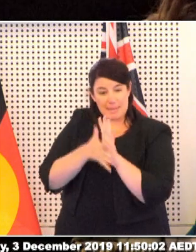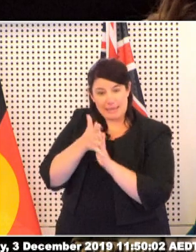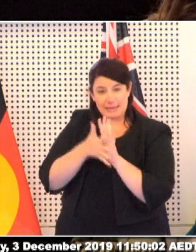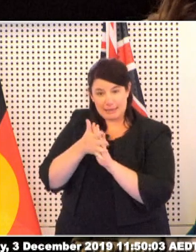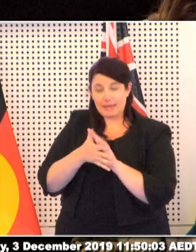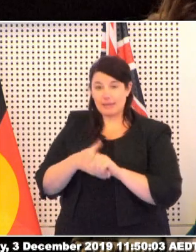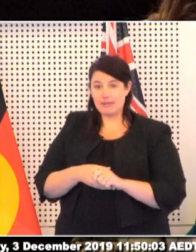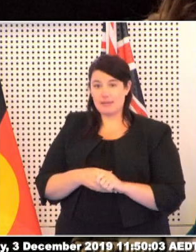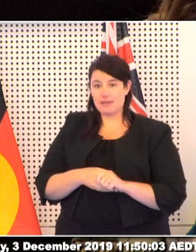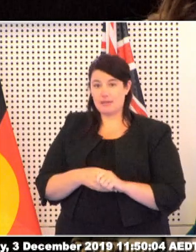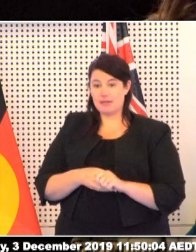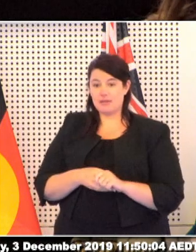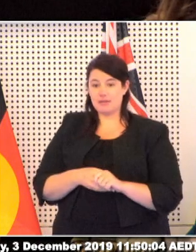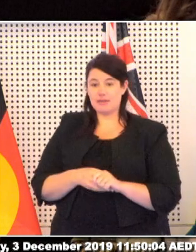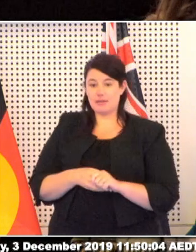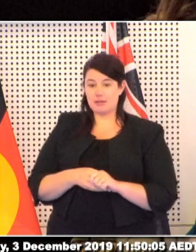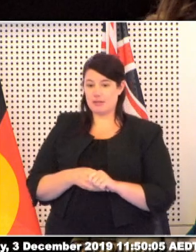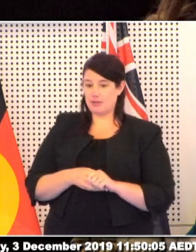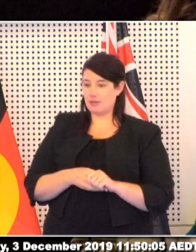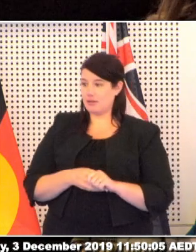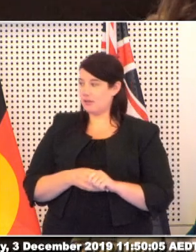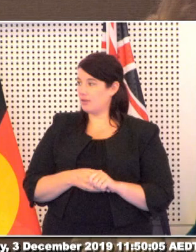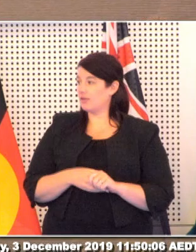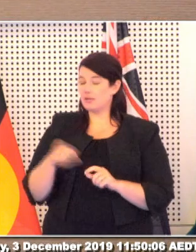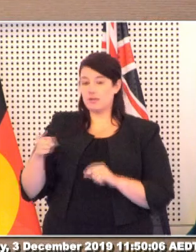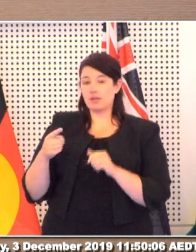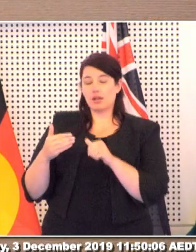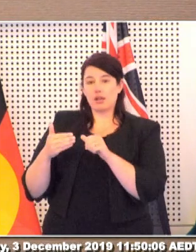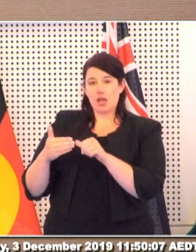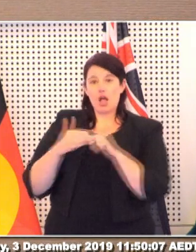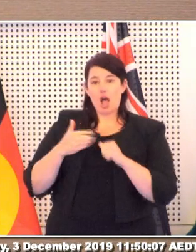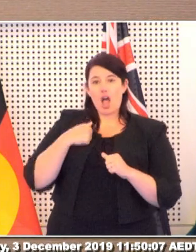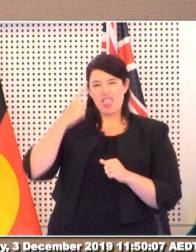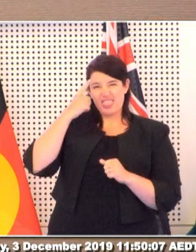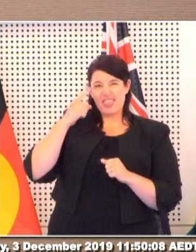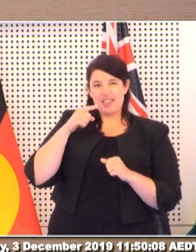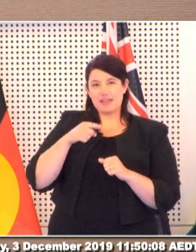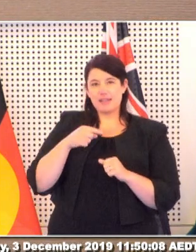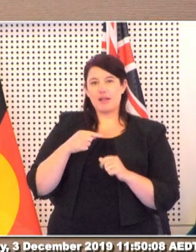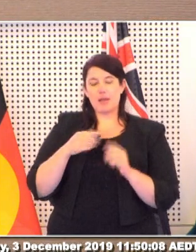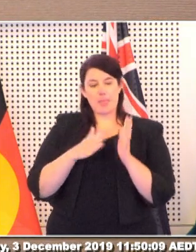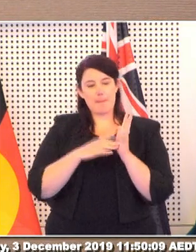Across multiple projects I’ve found it very helpful to draw on this multidimensional framework,